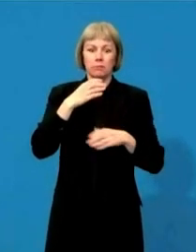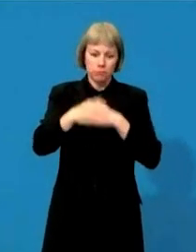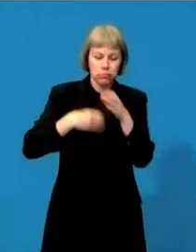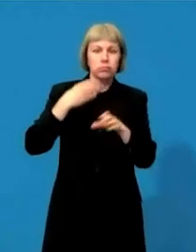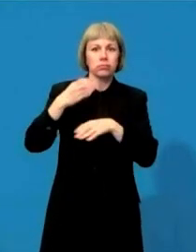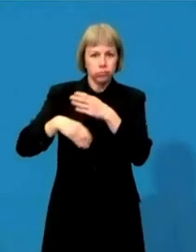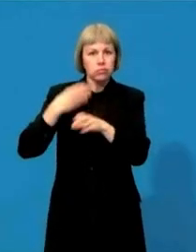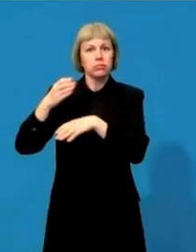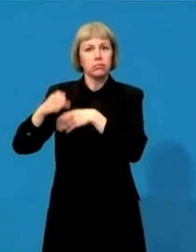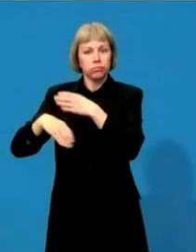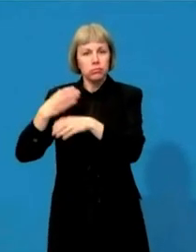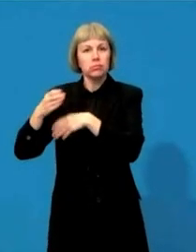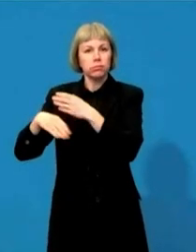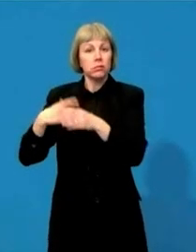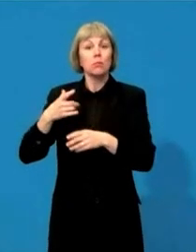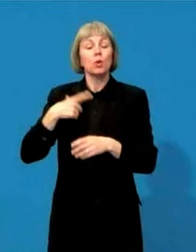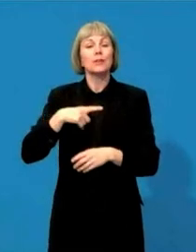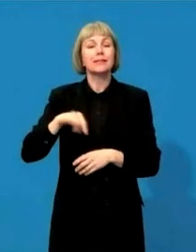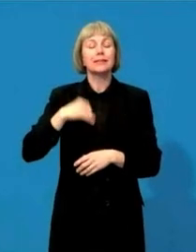inundated with way too many people and it's not feasible.